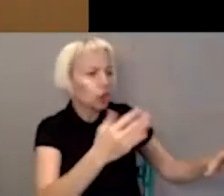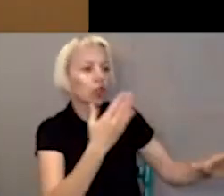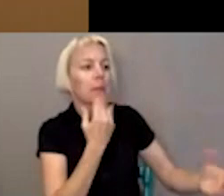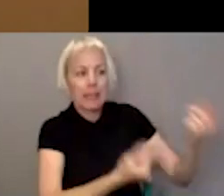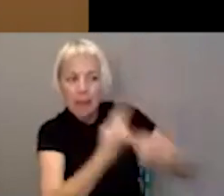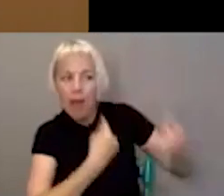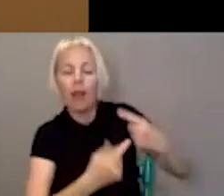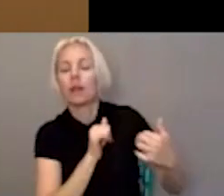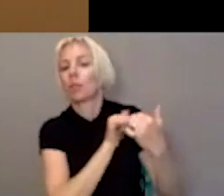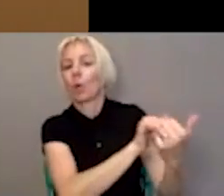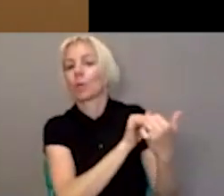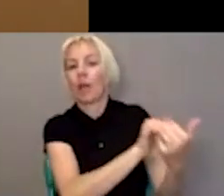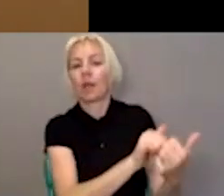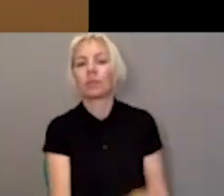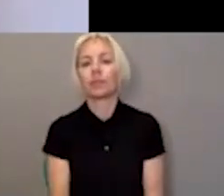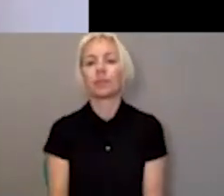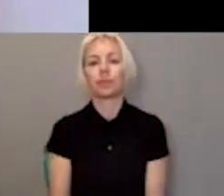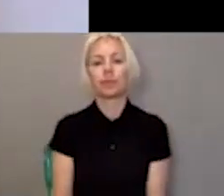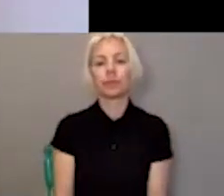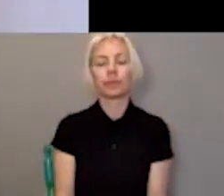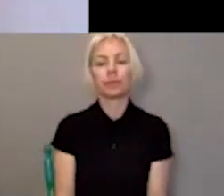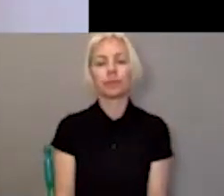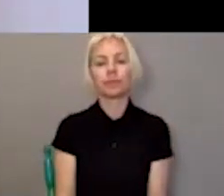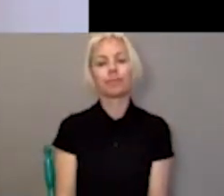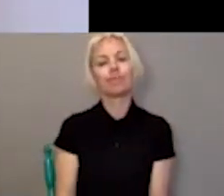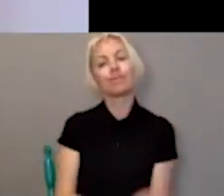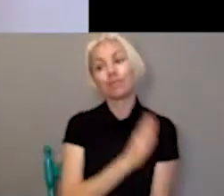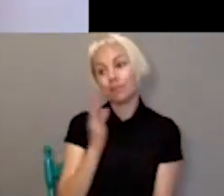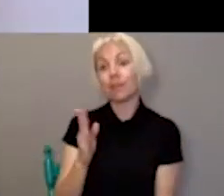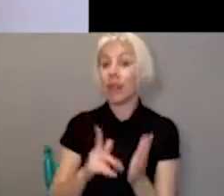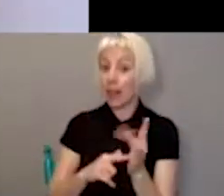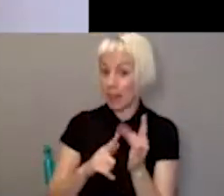Lil, this question about bravery is a really interesting one. I know you feel very strongly